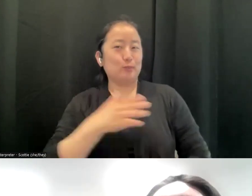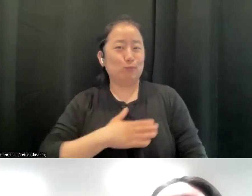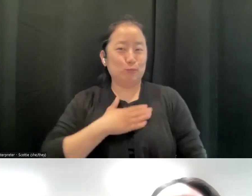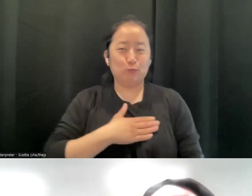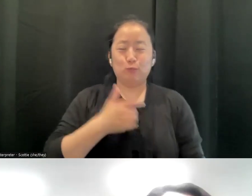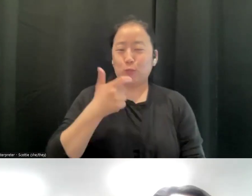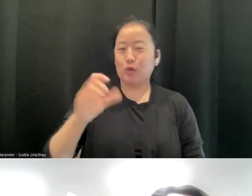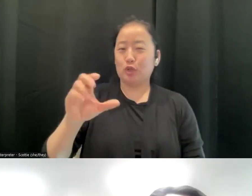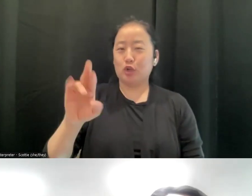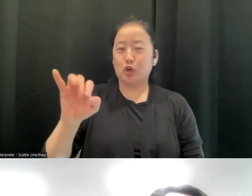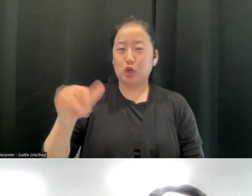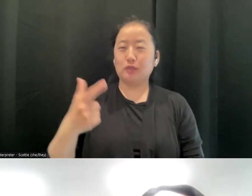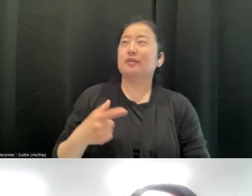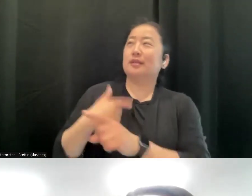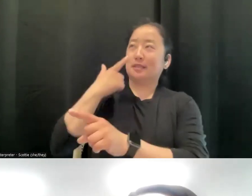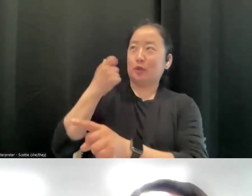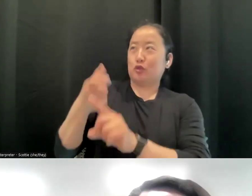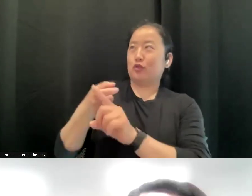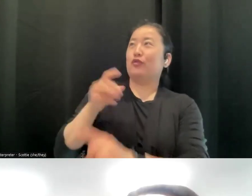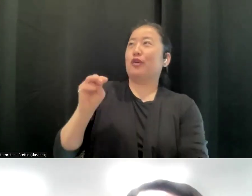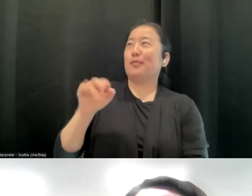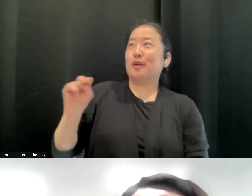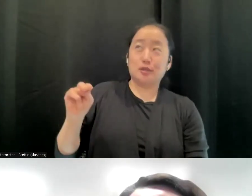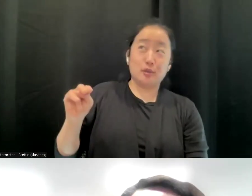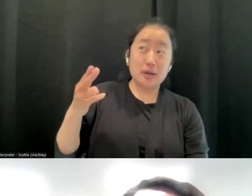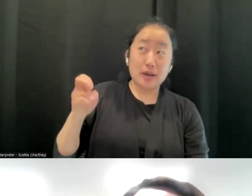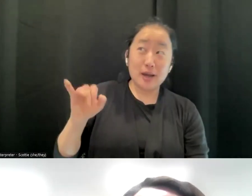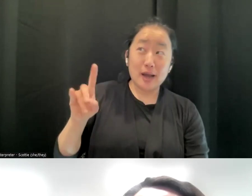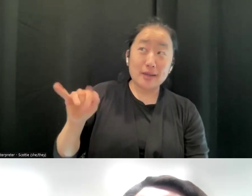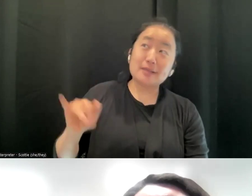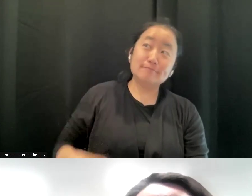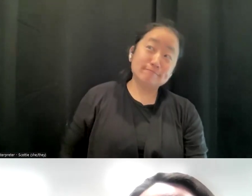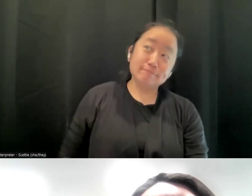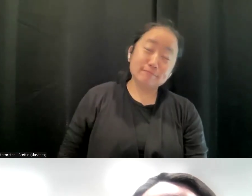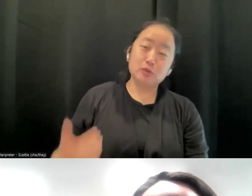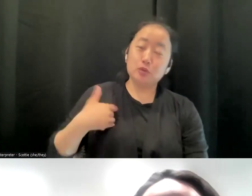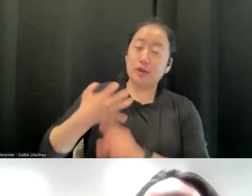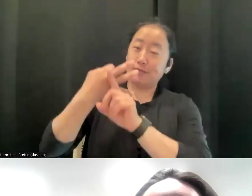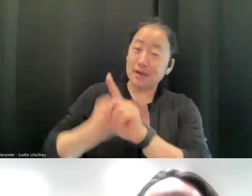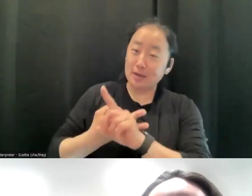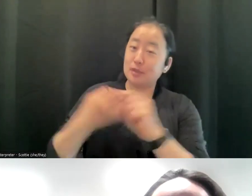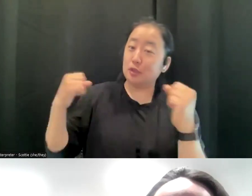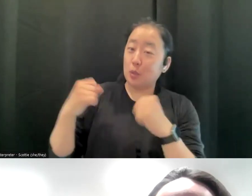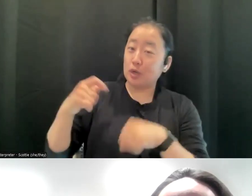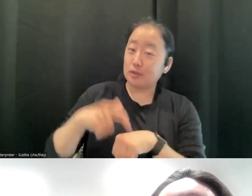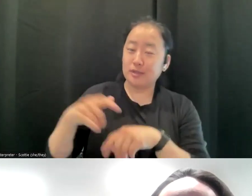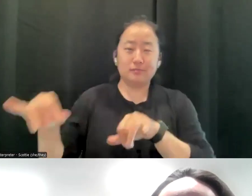from Minnesota, Heidi. That is why. Because you have nine months of winter just like Wisconsin does.